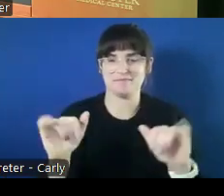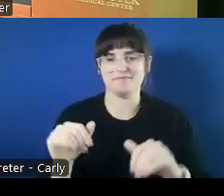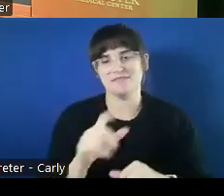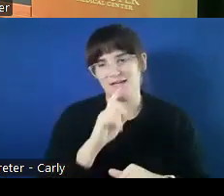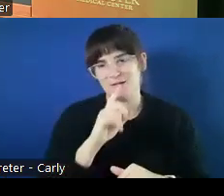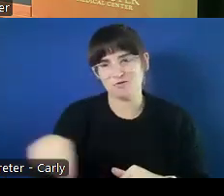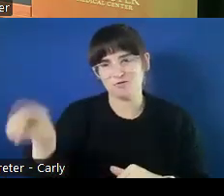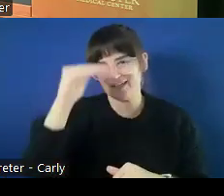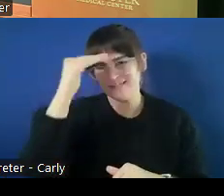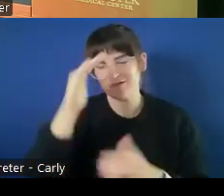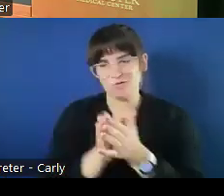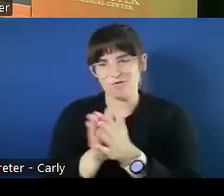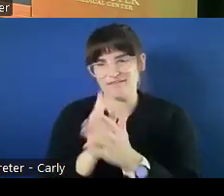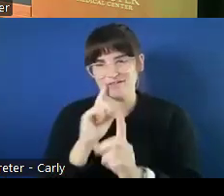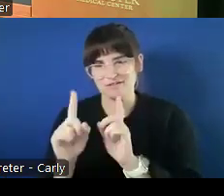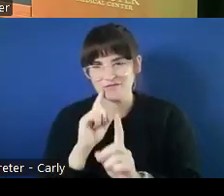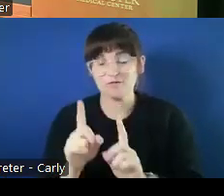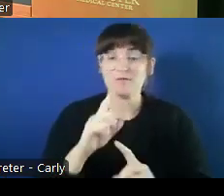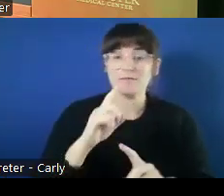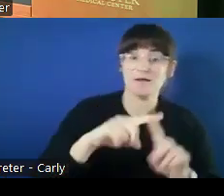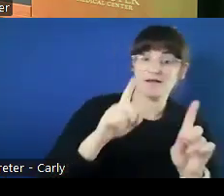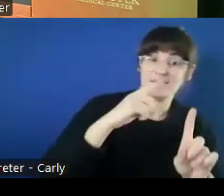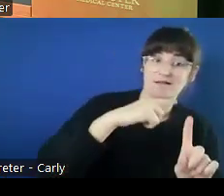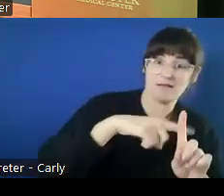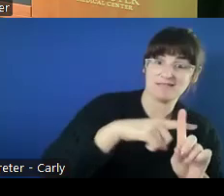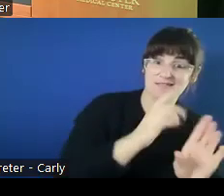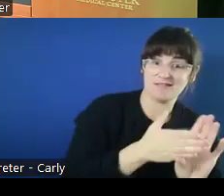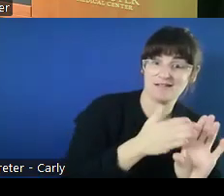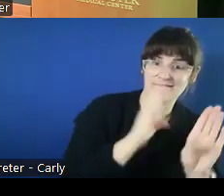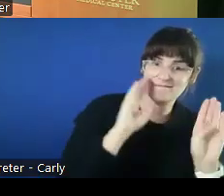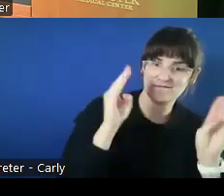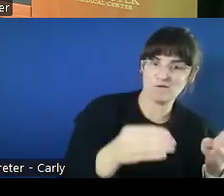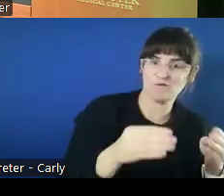what motivational interviewing is but positive psychology really focuses on doing systematic